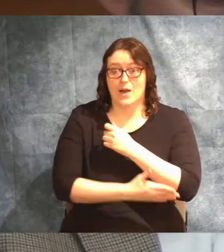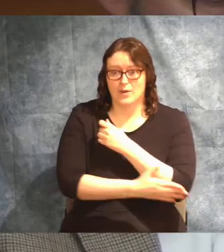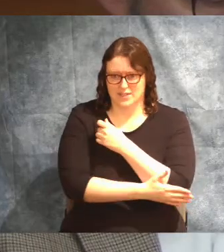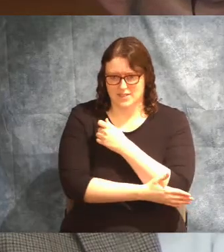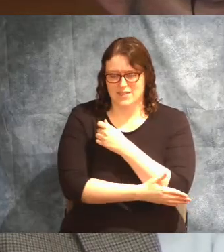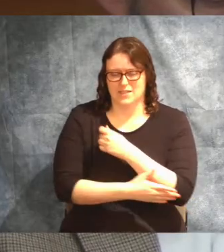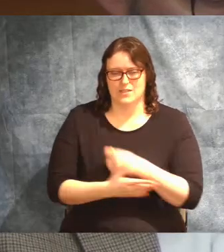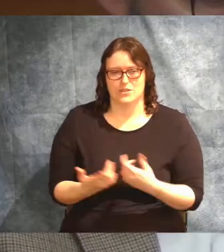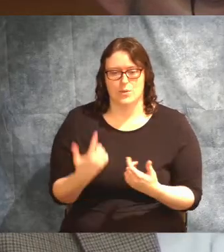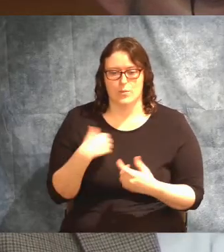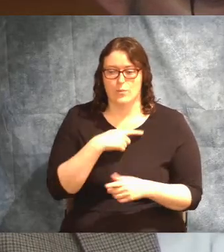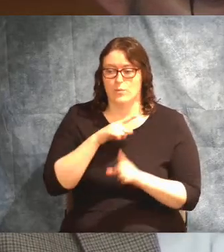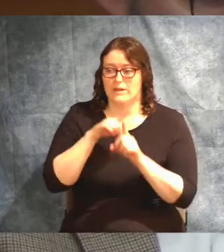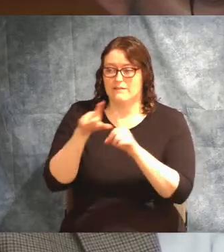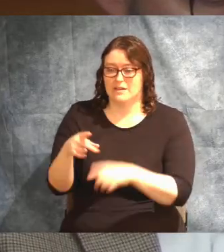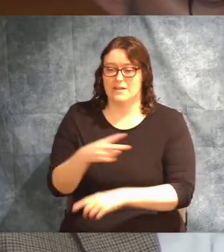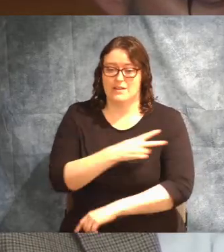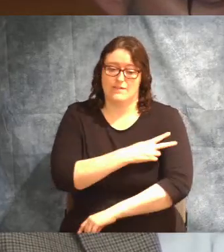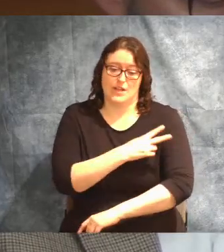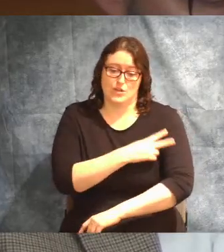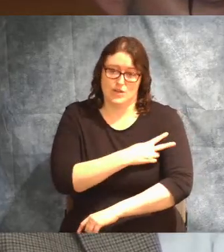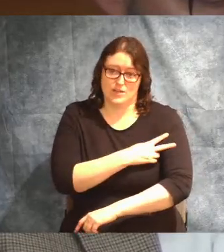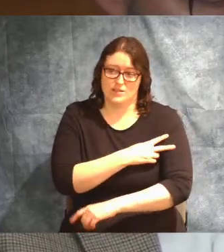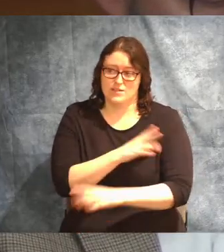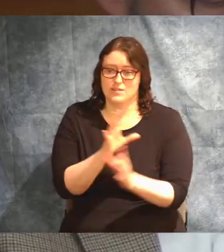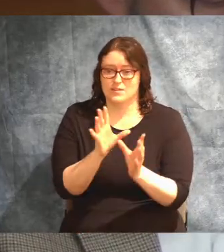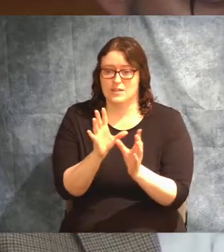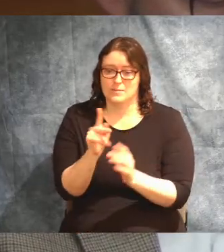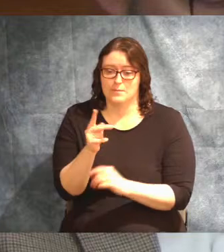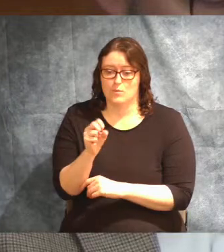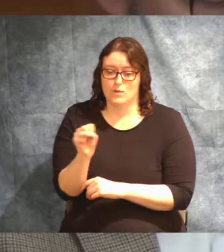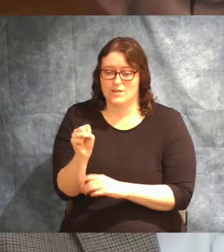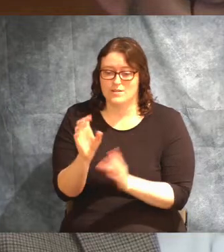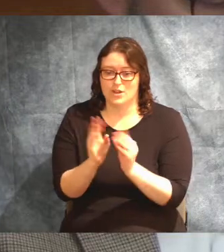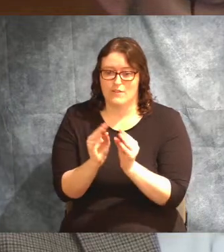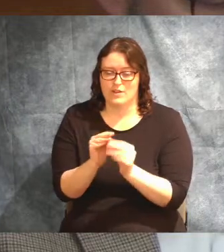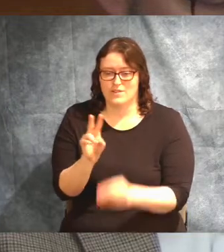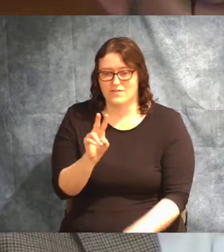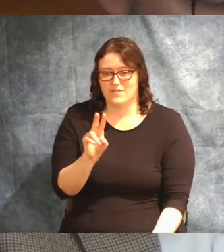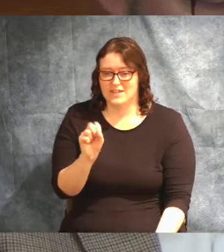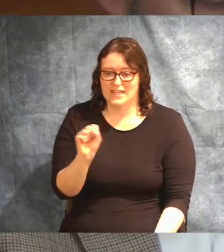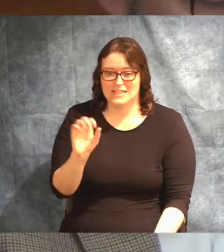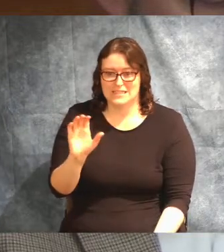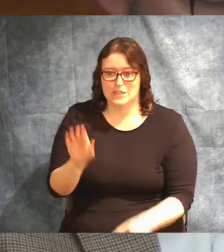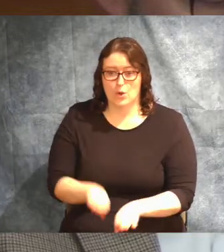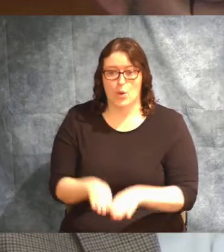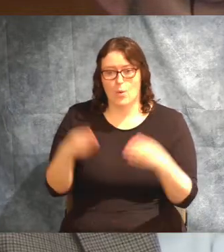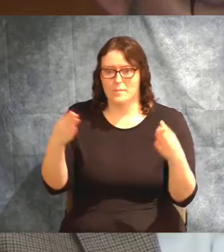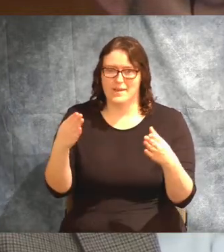we attended the veterans press conference. the VSC opened their offices over at the central campus